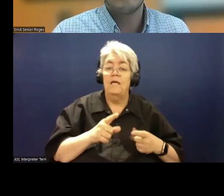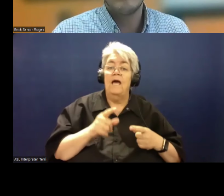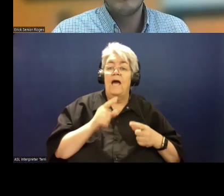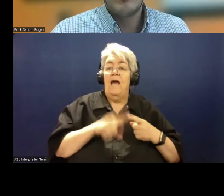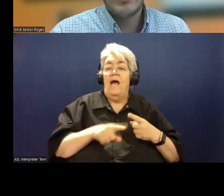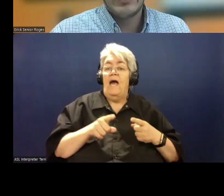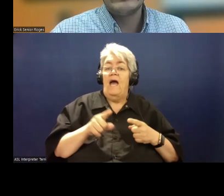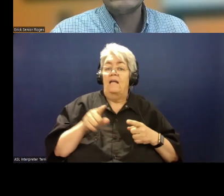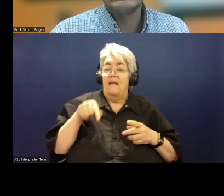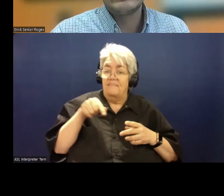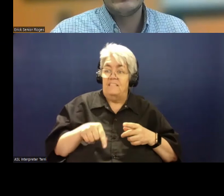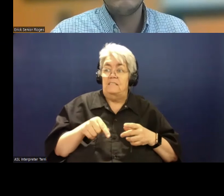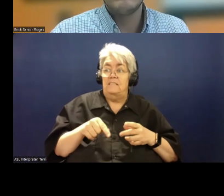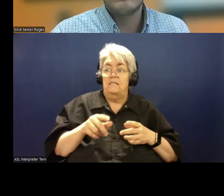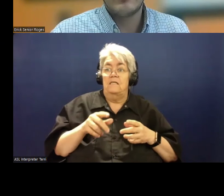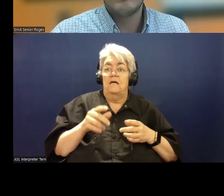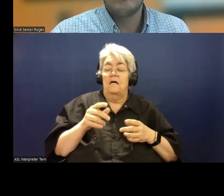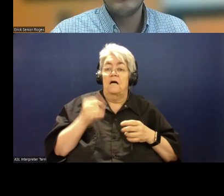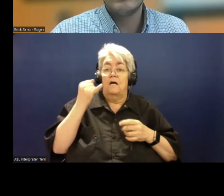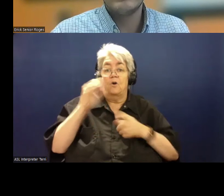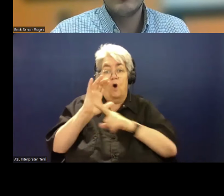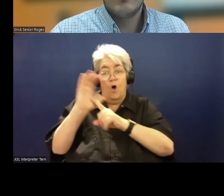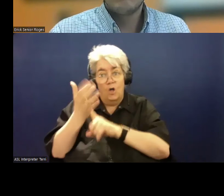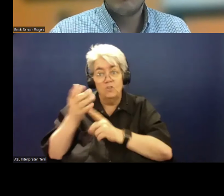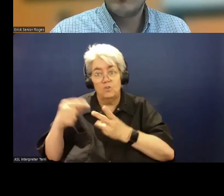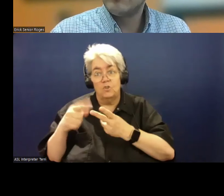CULTURE AS THE U.S. IS.